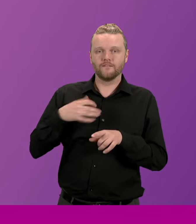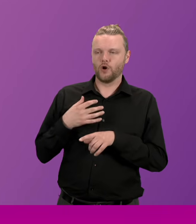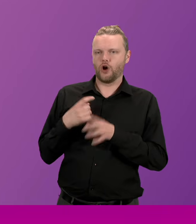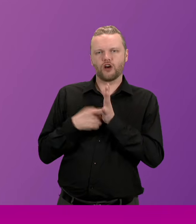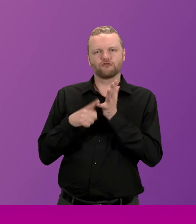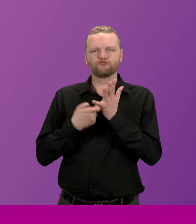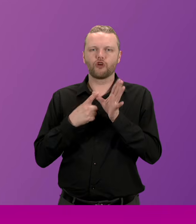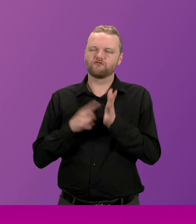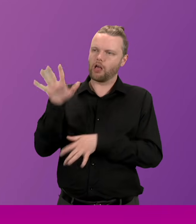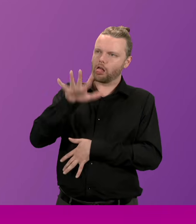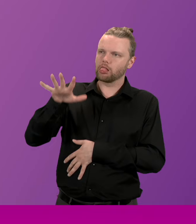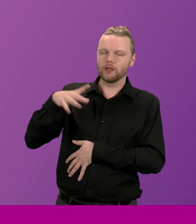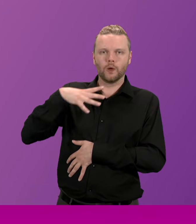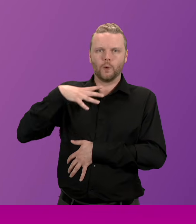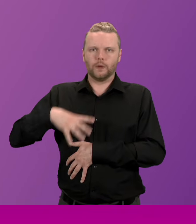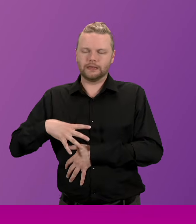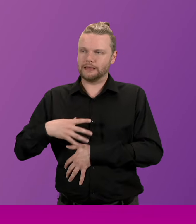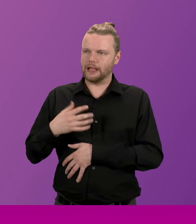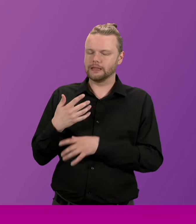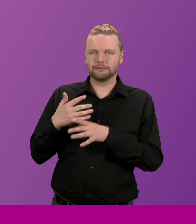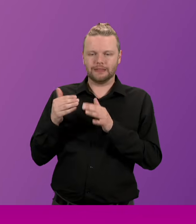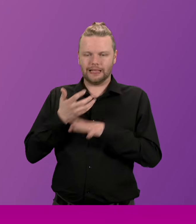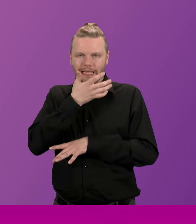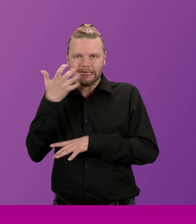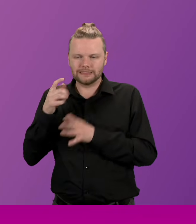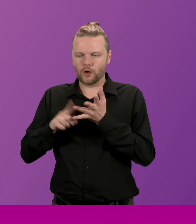people are dependent on domestic heating oil because they are off-grid. There have